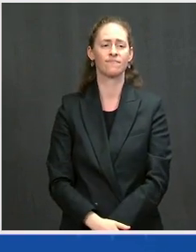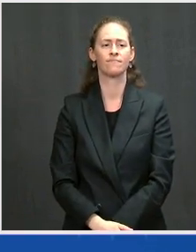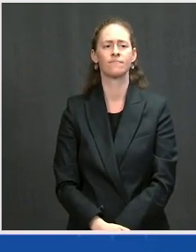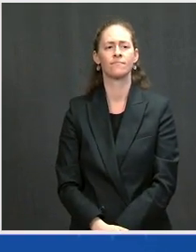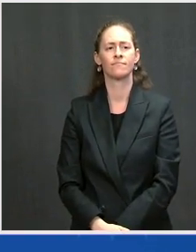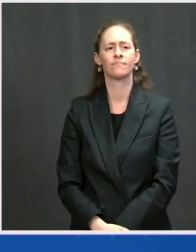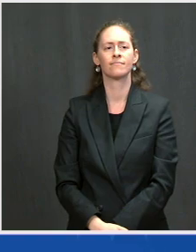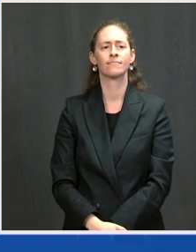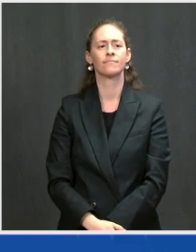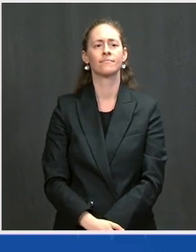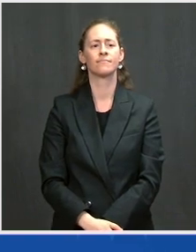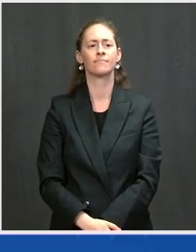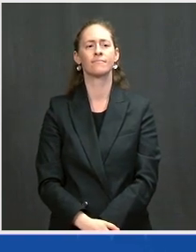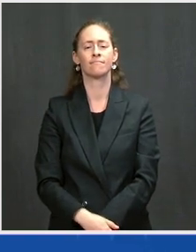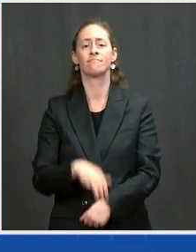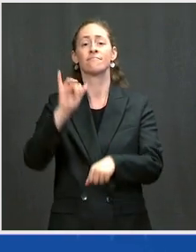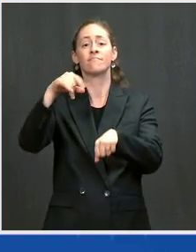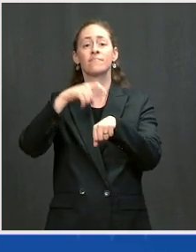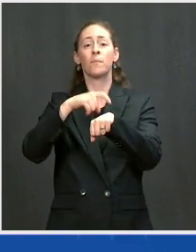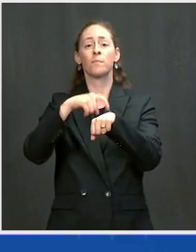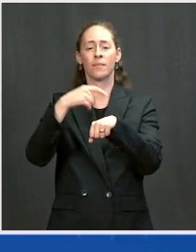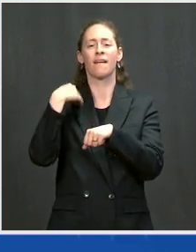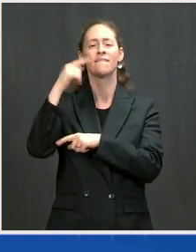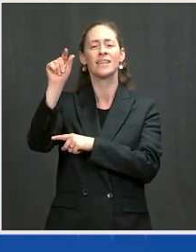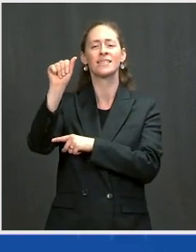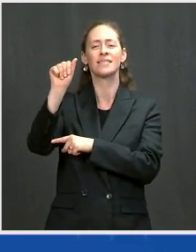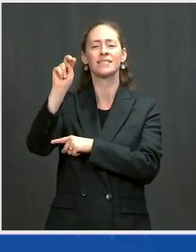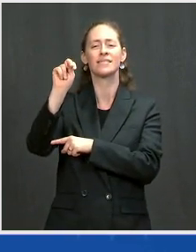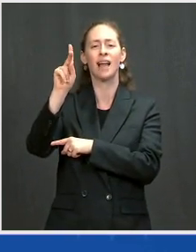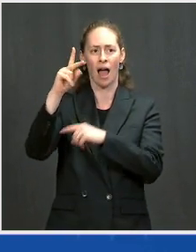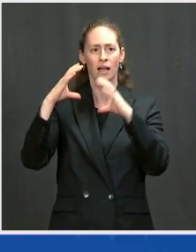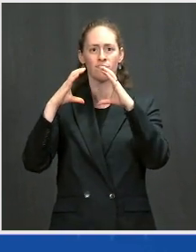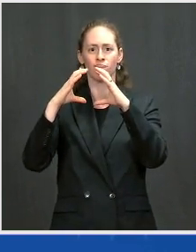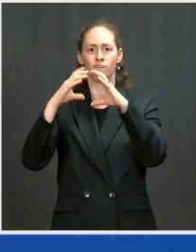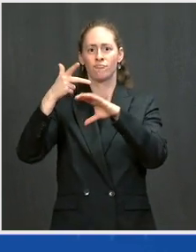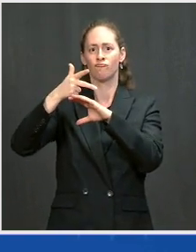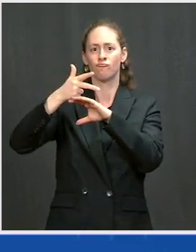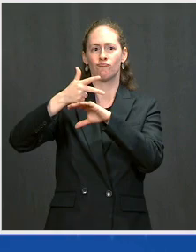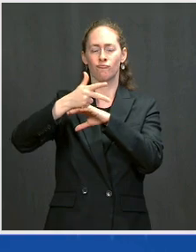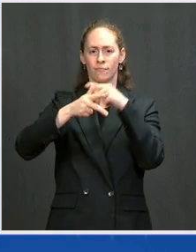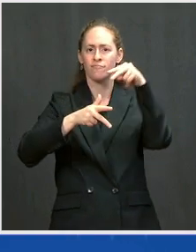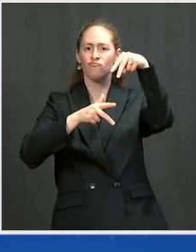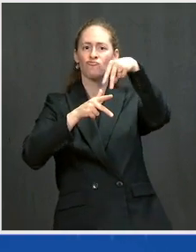51 of Puckett’s Rangers and nine Korean enlisted soldiers set out to take Hill 205.